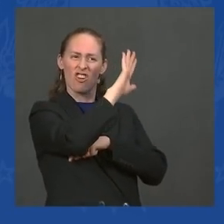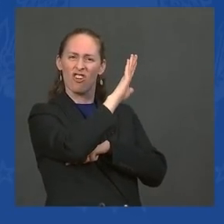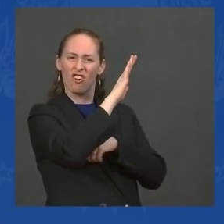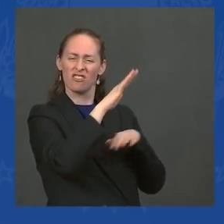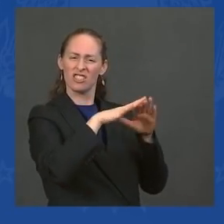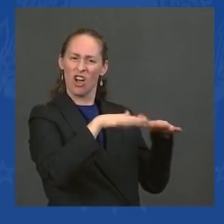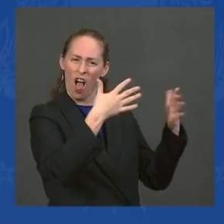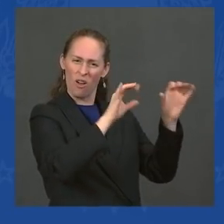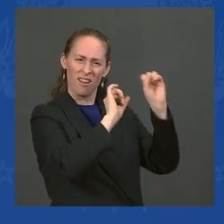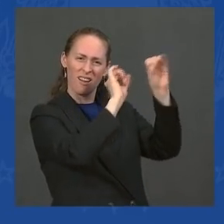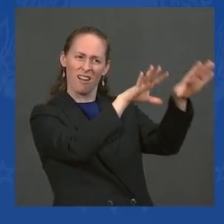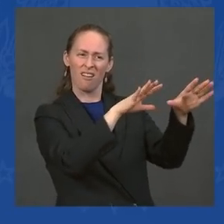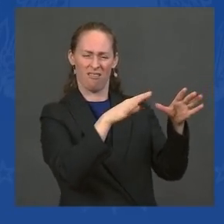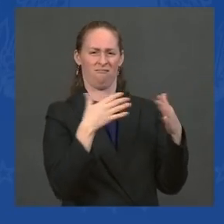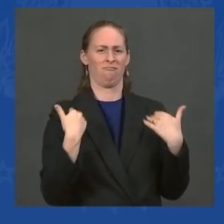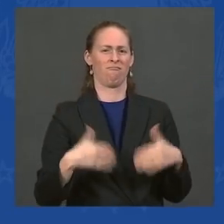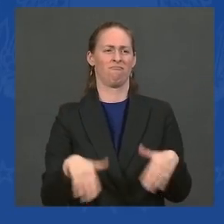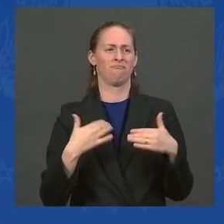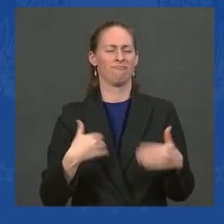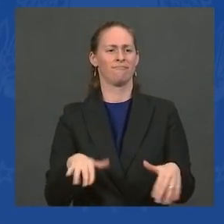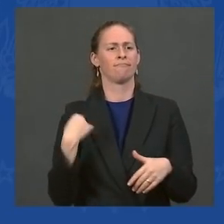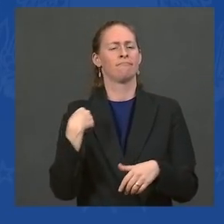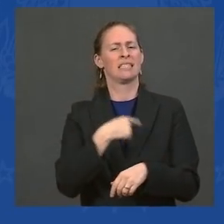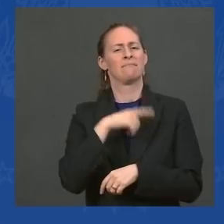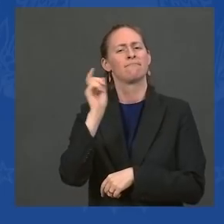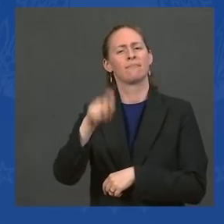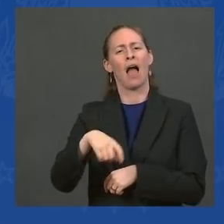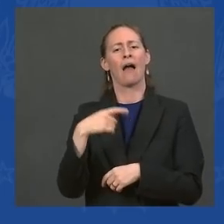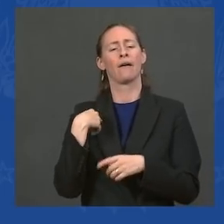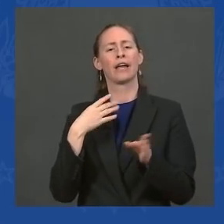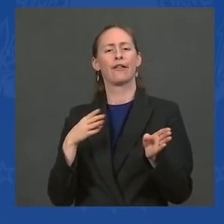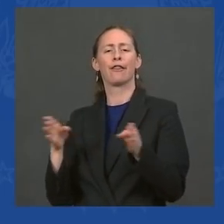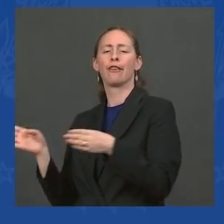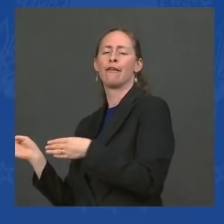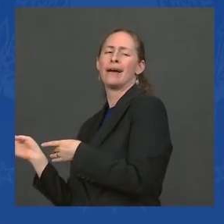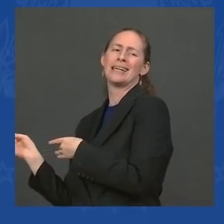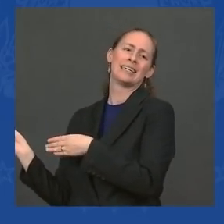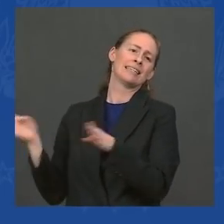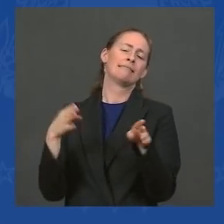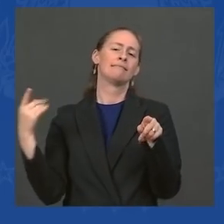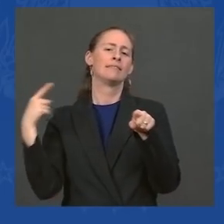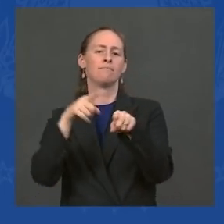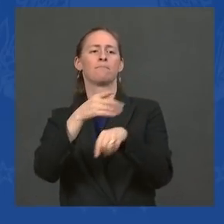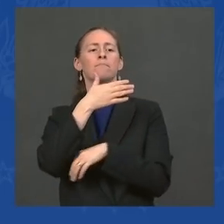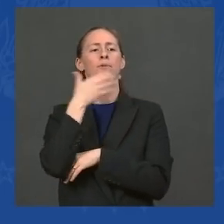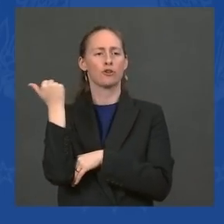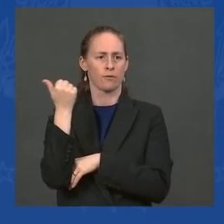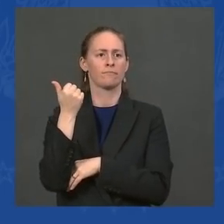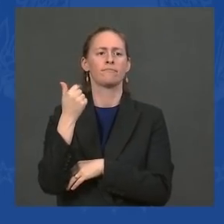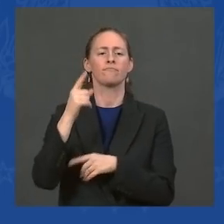My plan gets us back on track. It provides two years of high-quality preschool for every child in America.